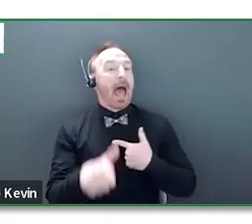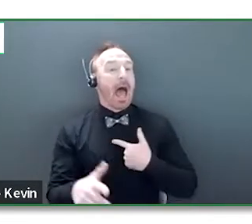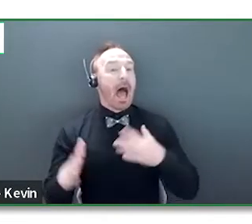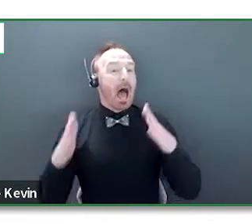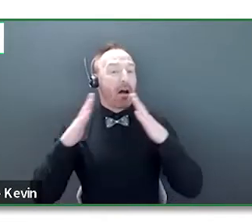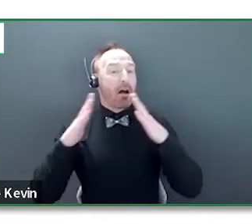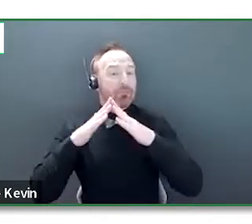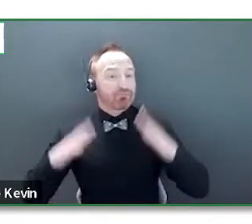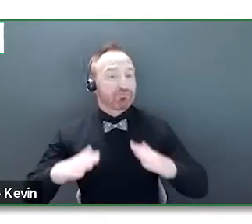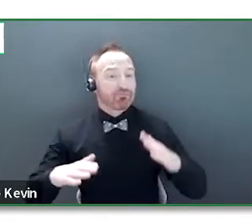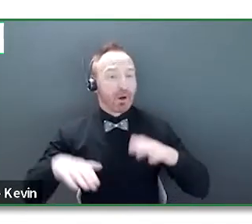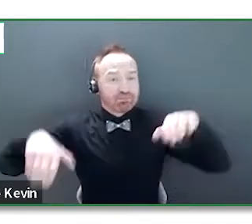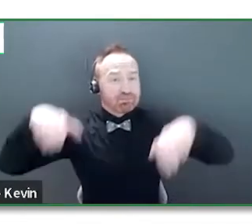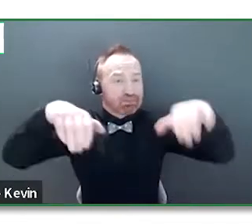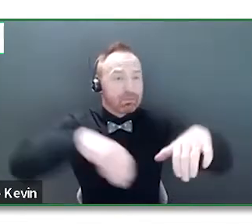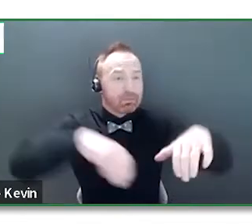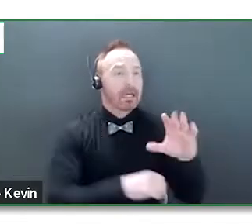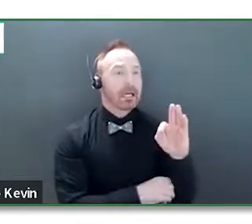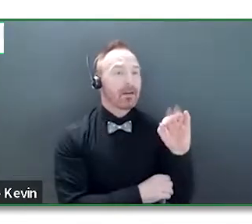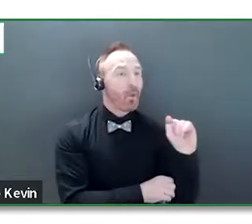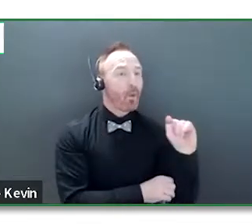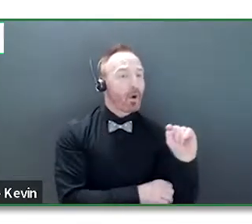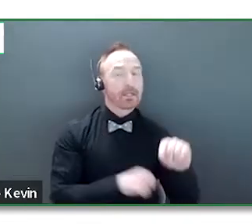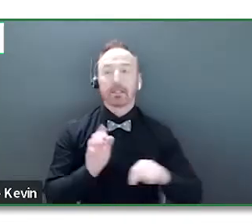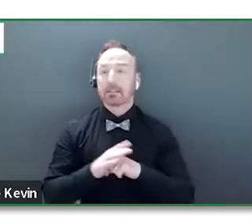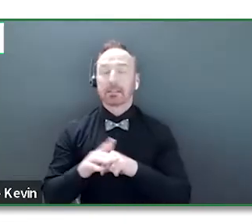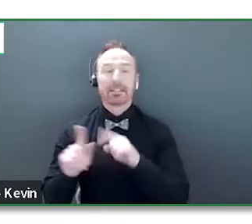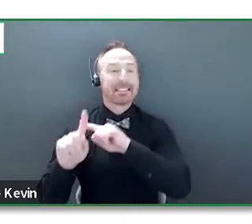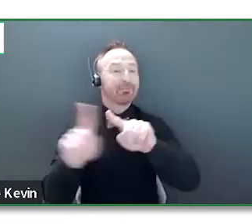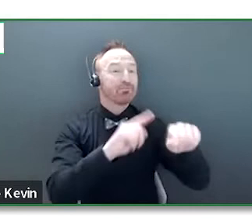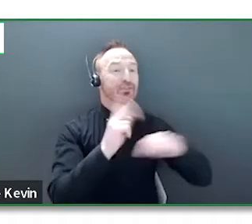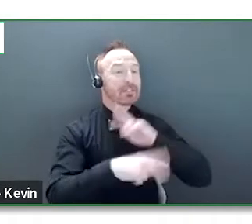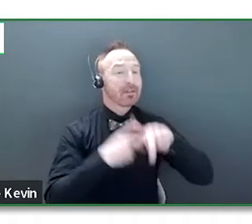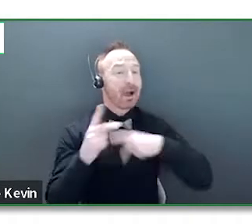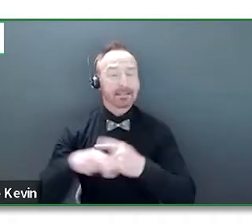different styles of buildings and historic waterways such as